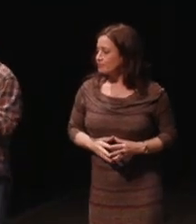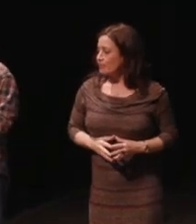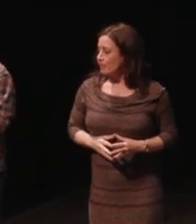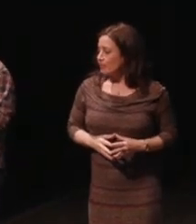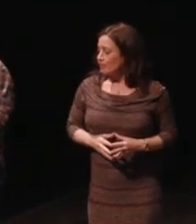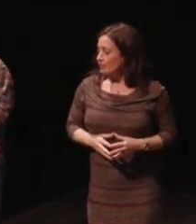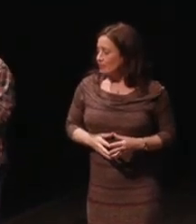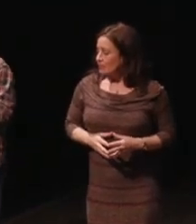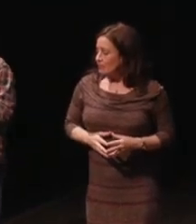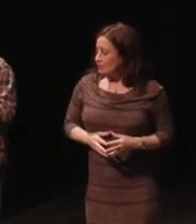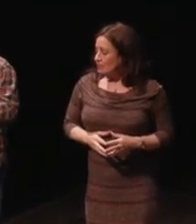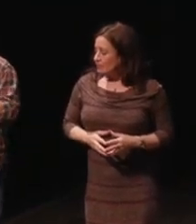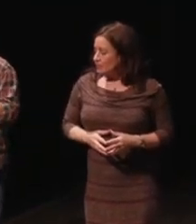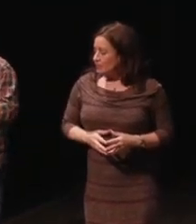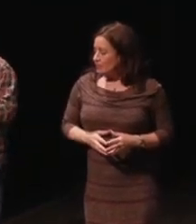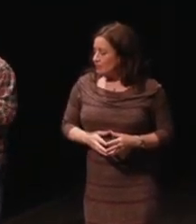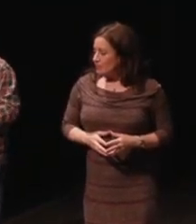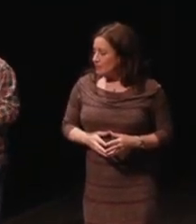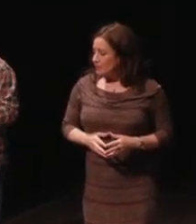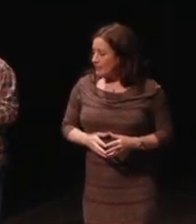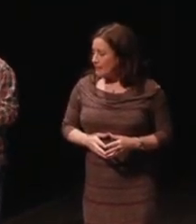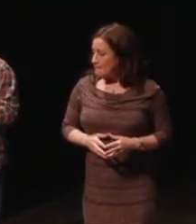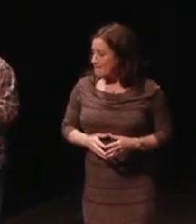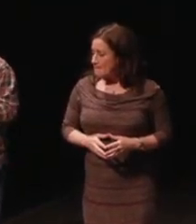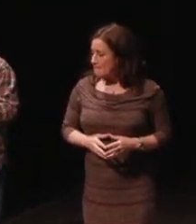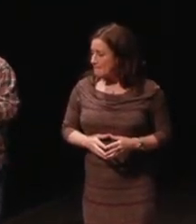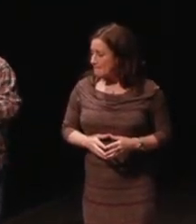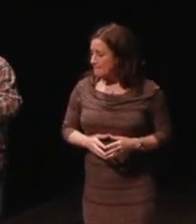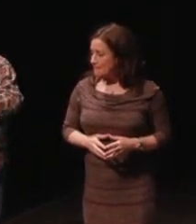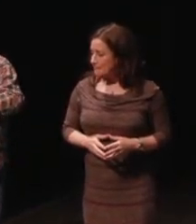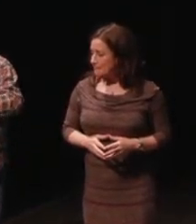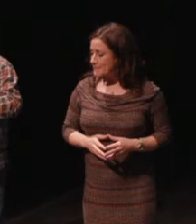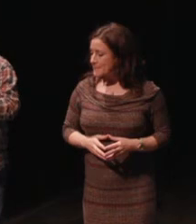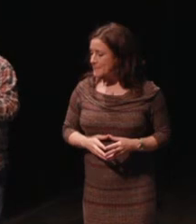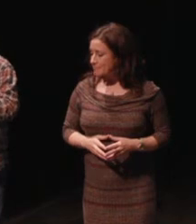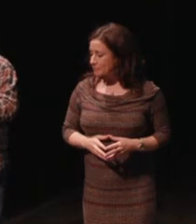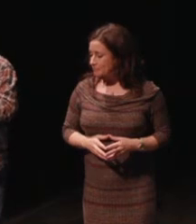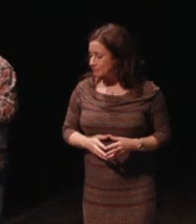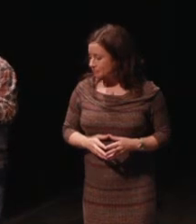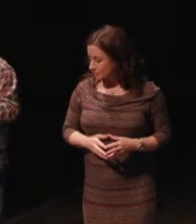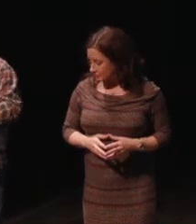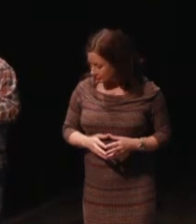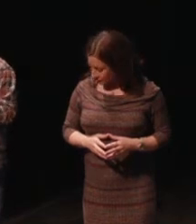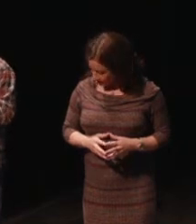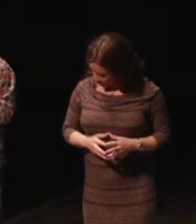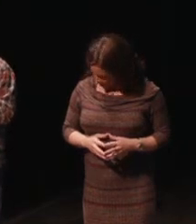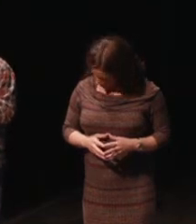Another interesting point is, again, this was really